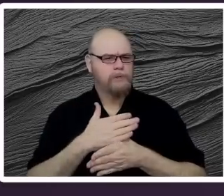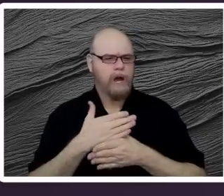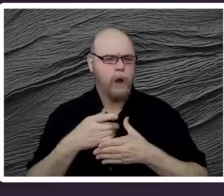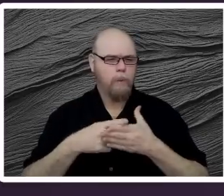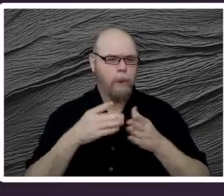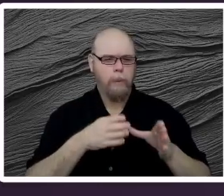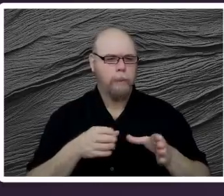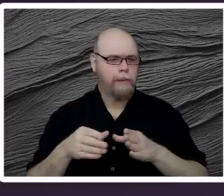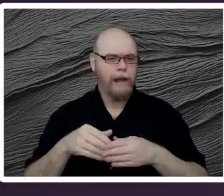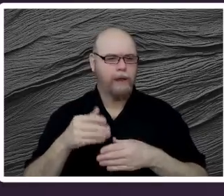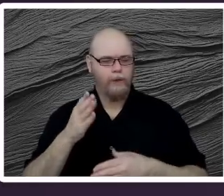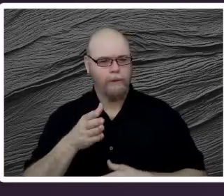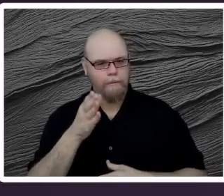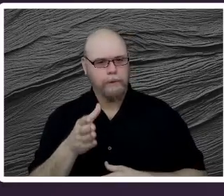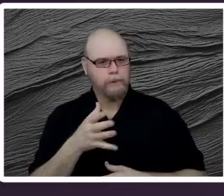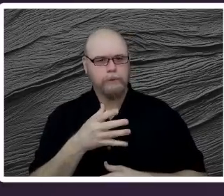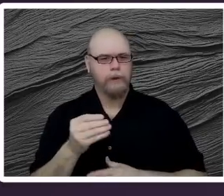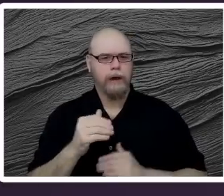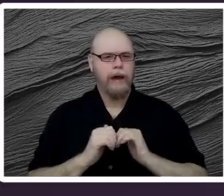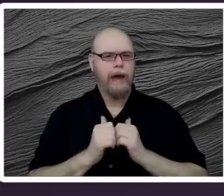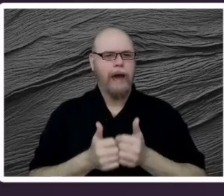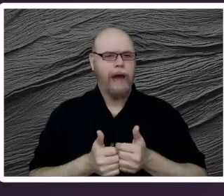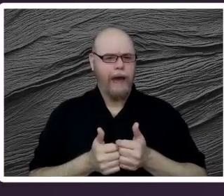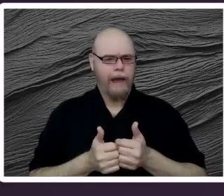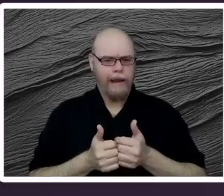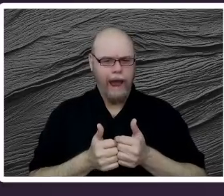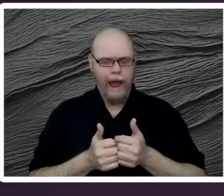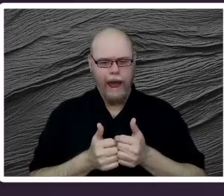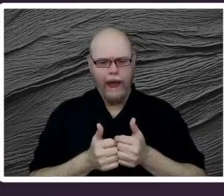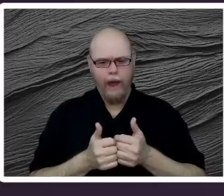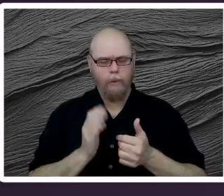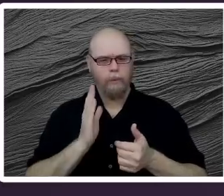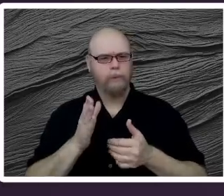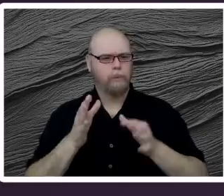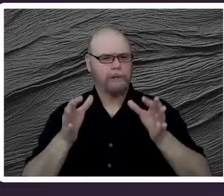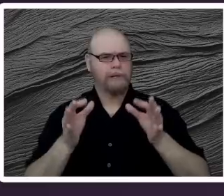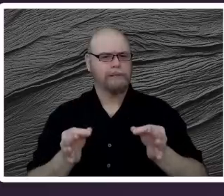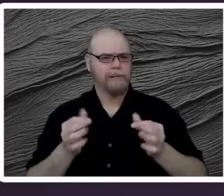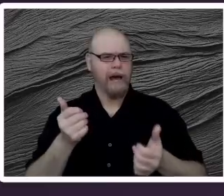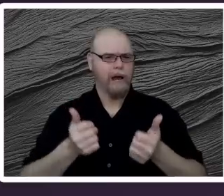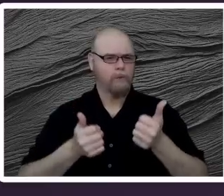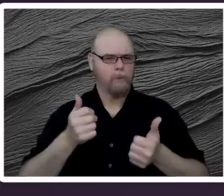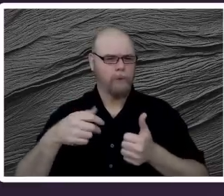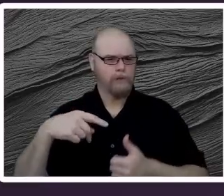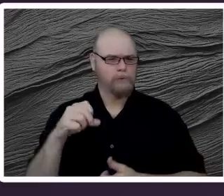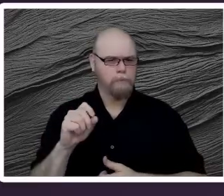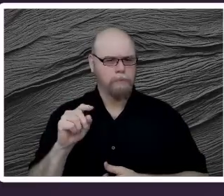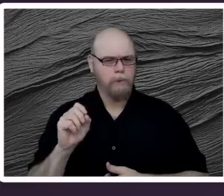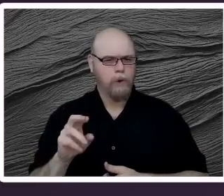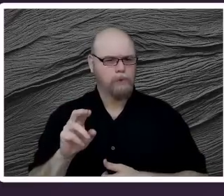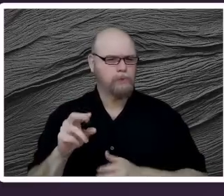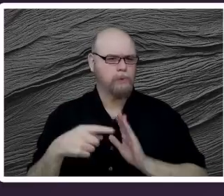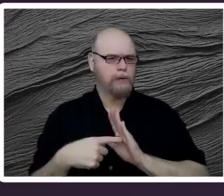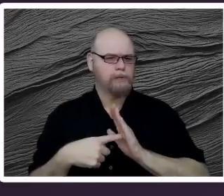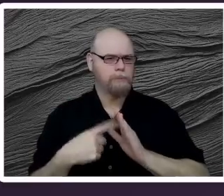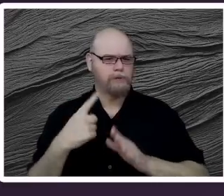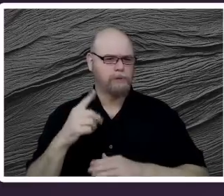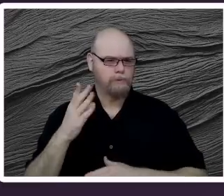and how we go about deciding what poster exhibitions to do in the future. So,